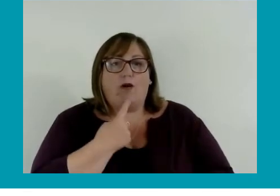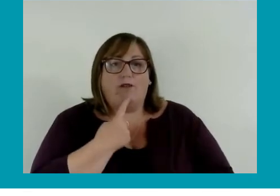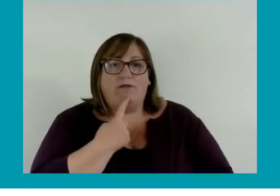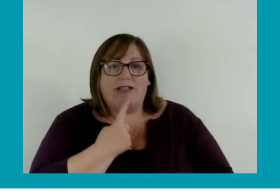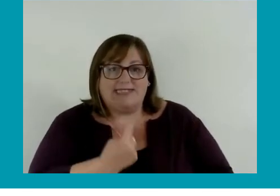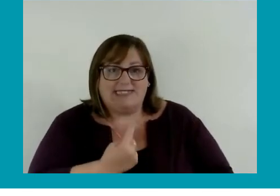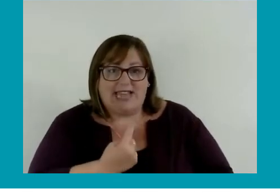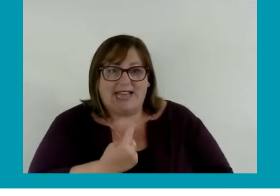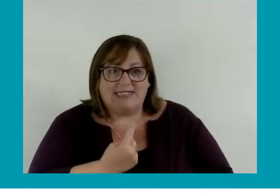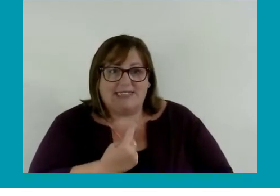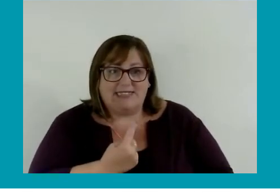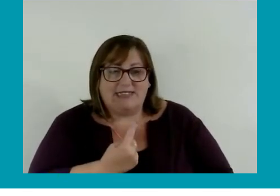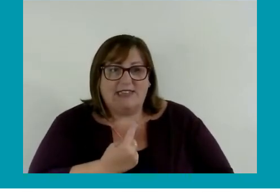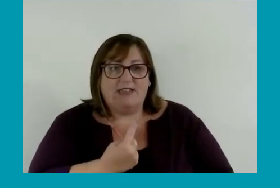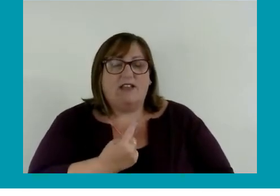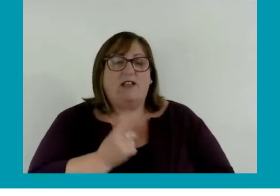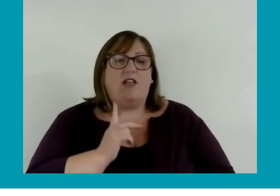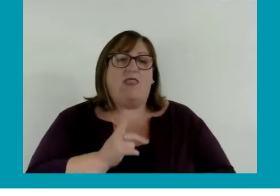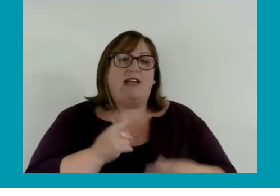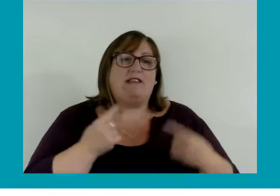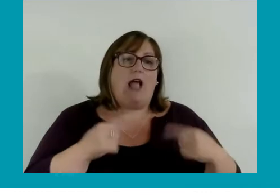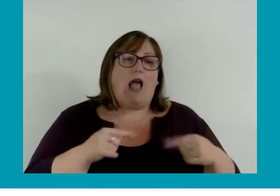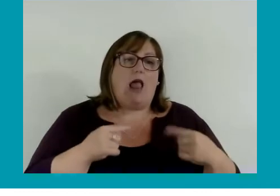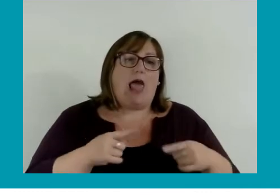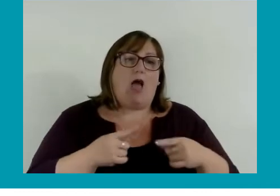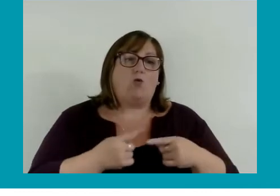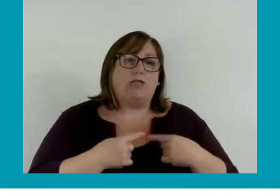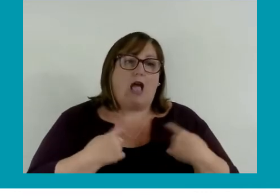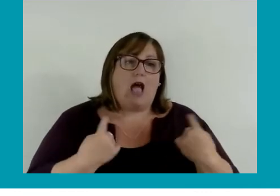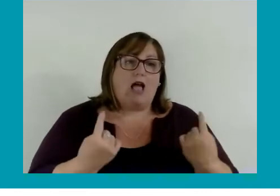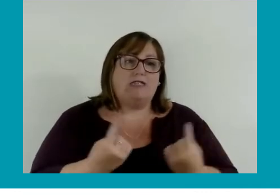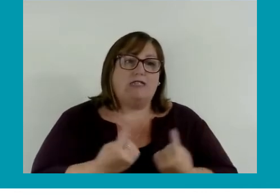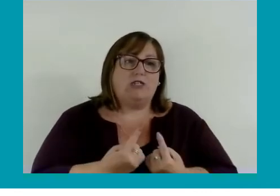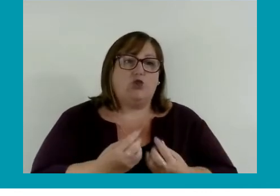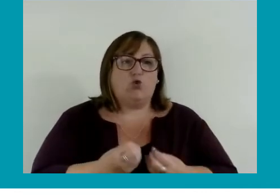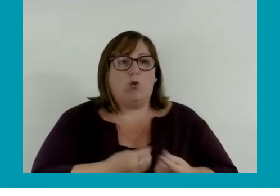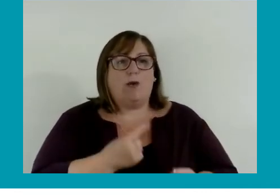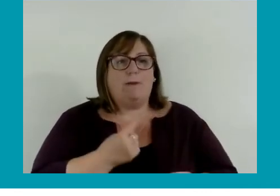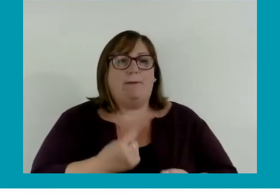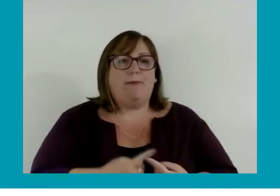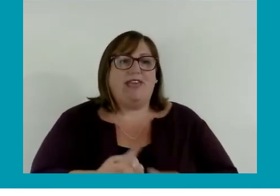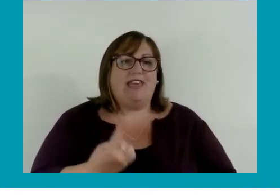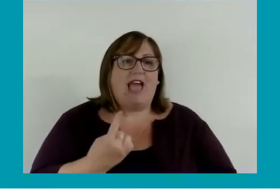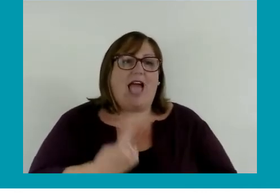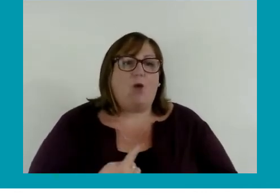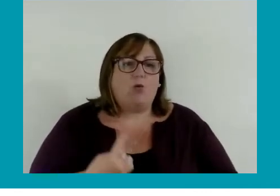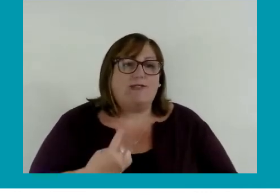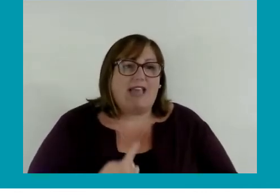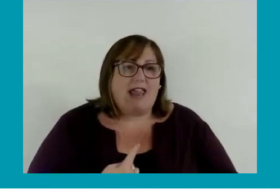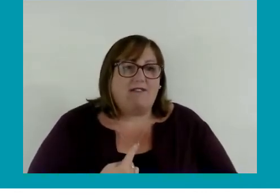to be yourself and be rewarded for it and be allowed to have it become part of what you do